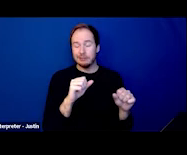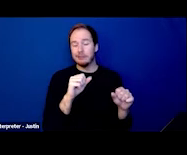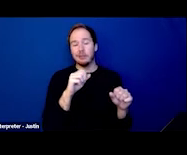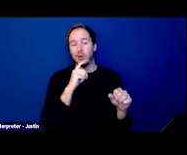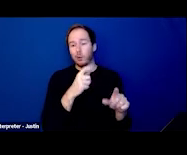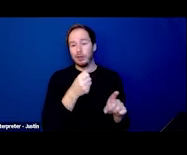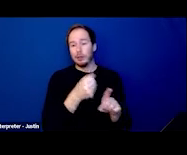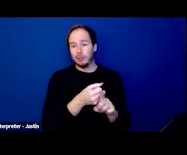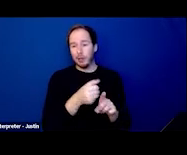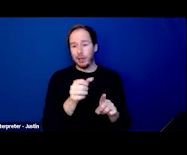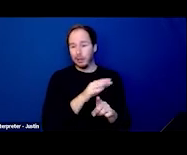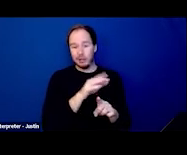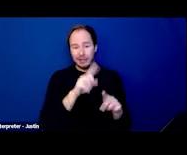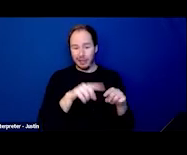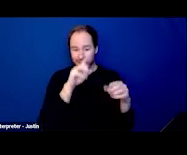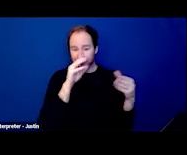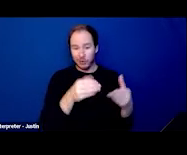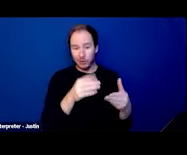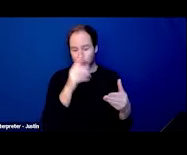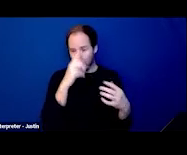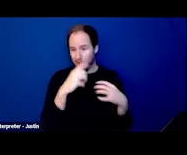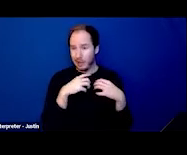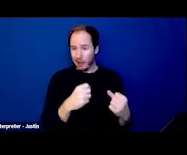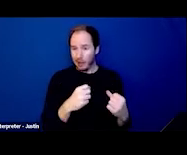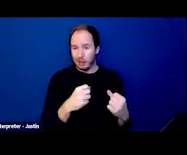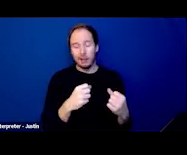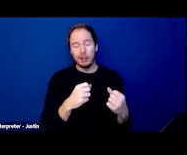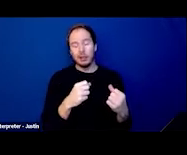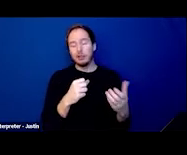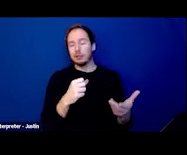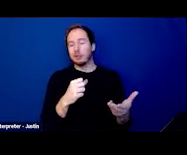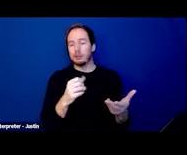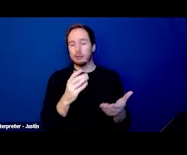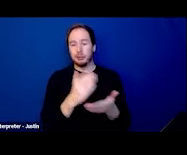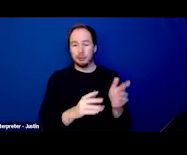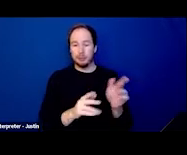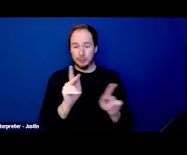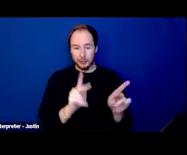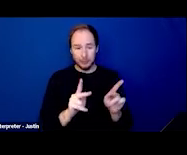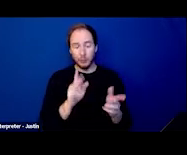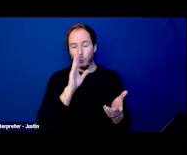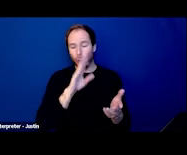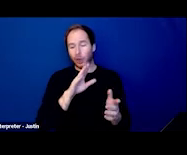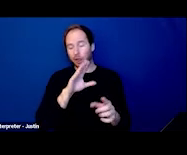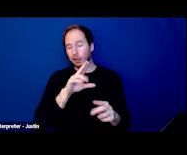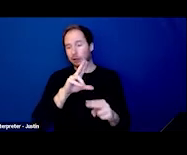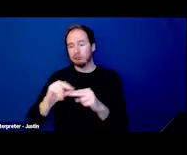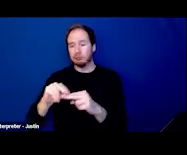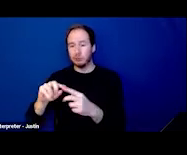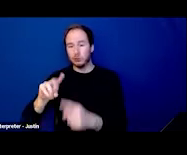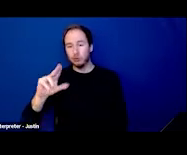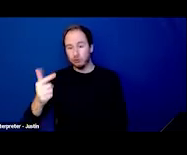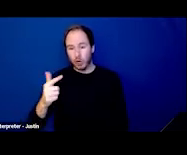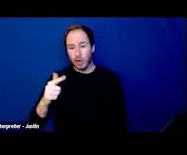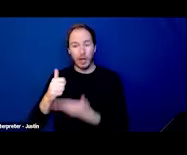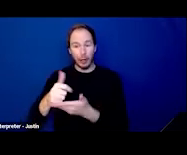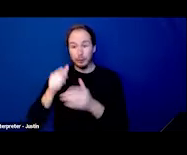to focus on mental health needs. And also might mean some folks are using substances to stay awake, for example,